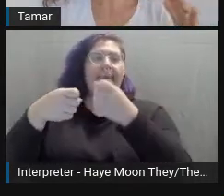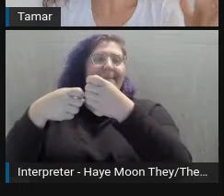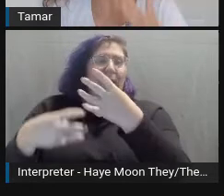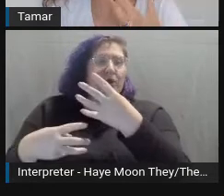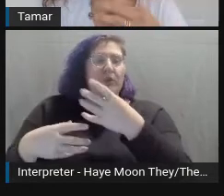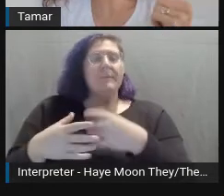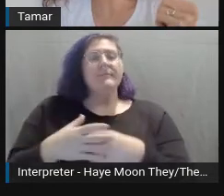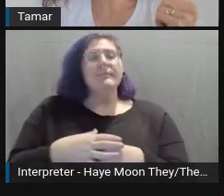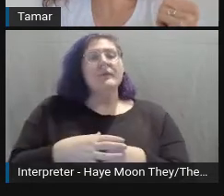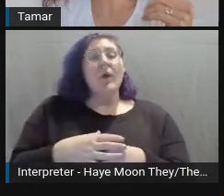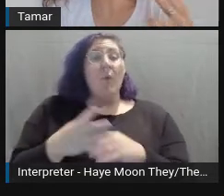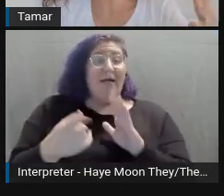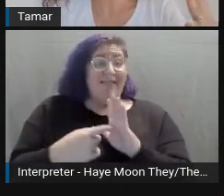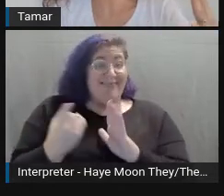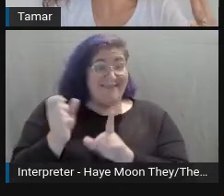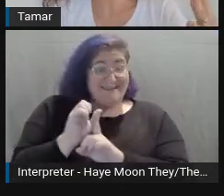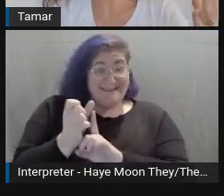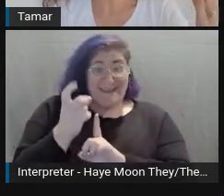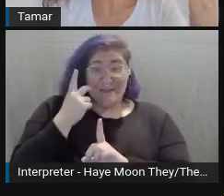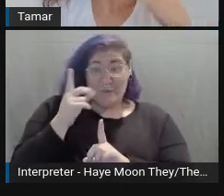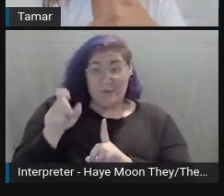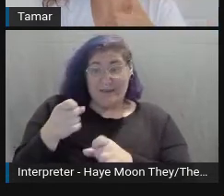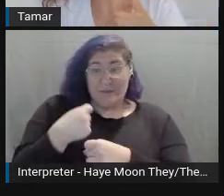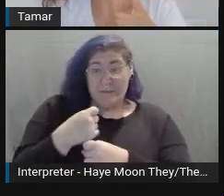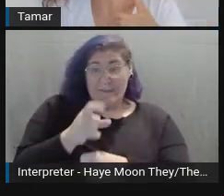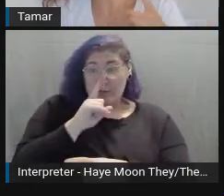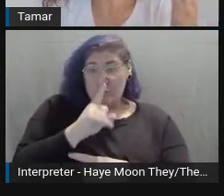In this case, we need to make sure that we can navigate to